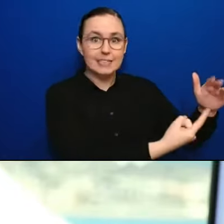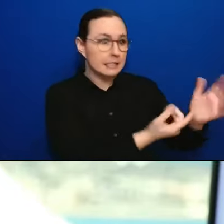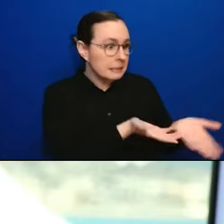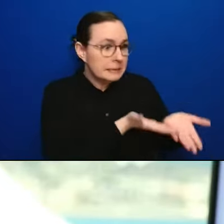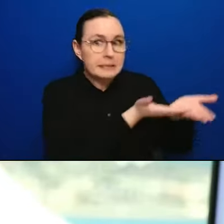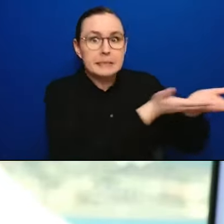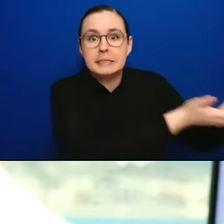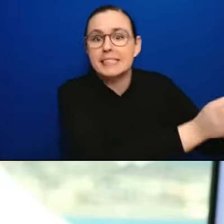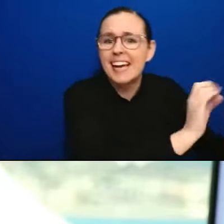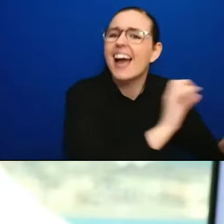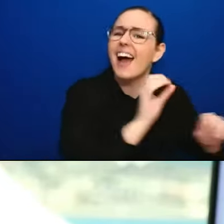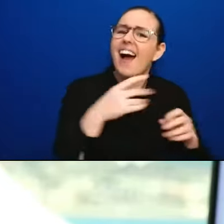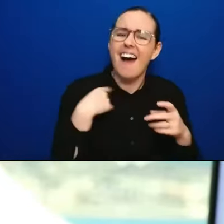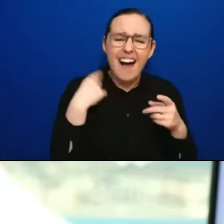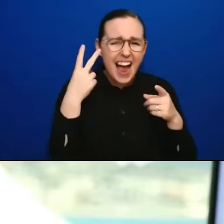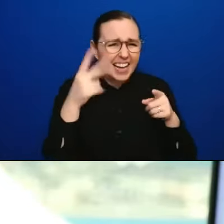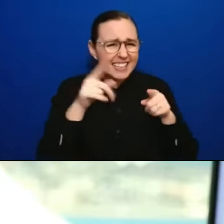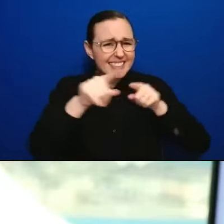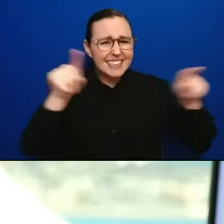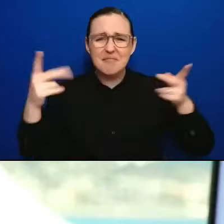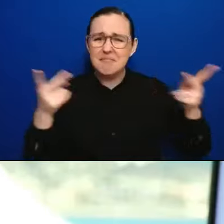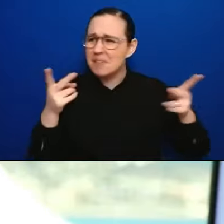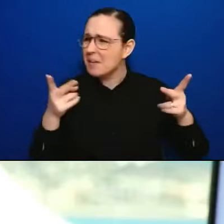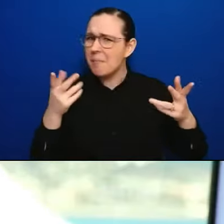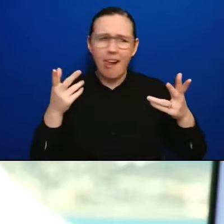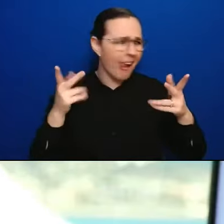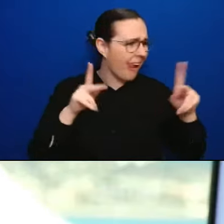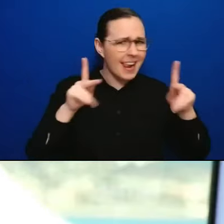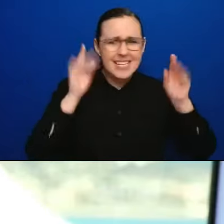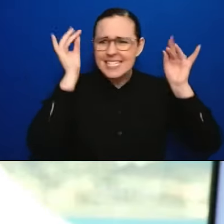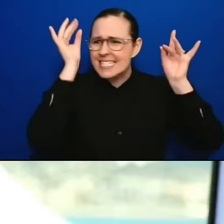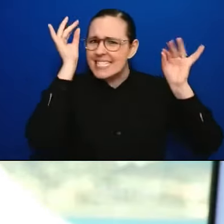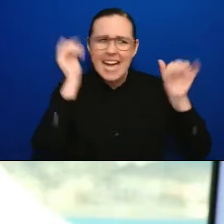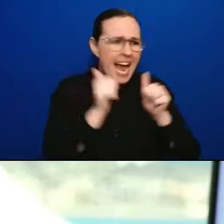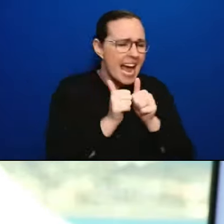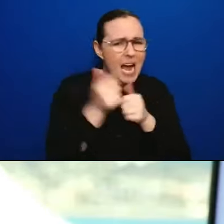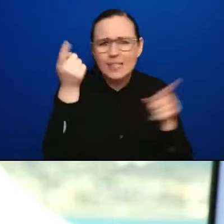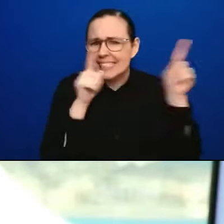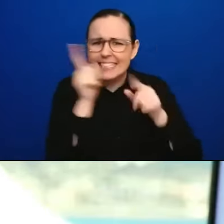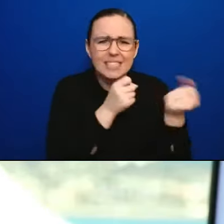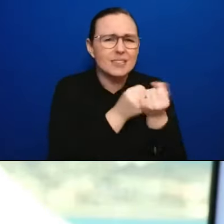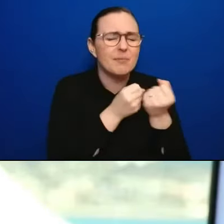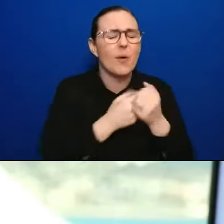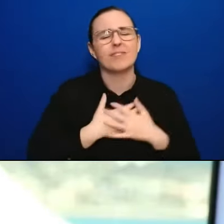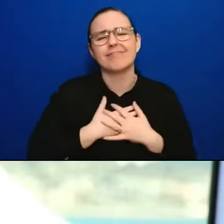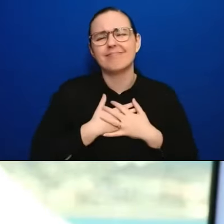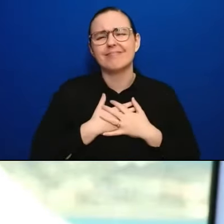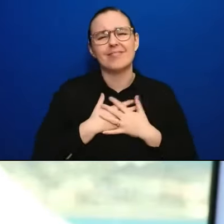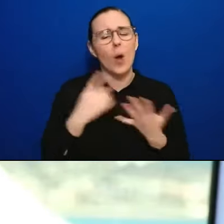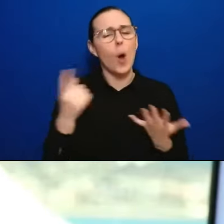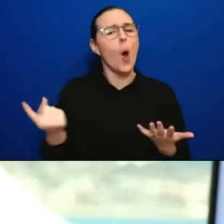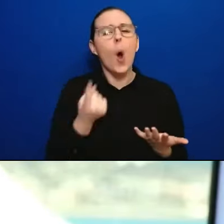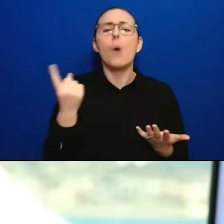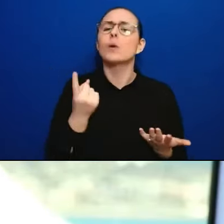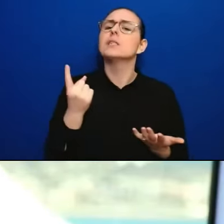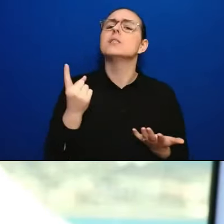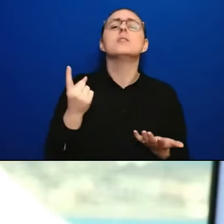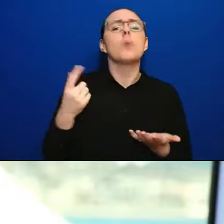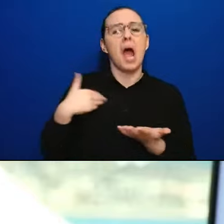dropping off meals when people are in isolation to make their lives better.